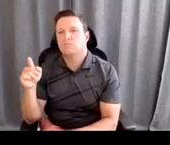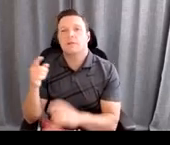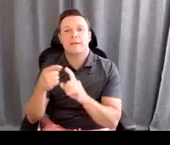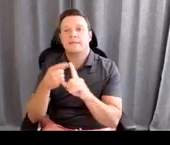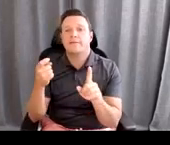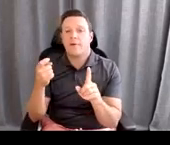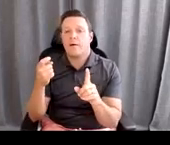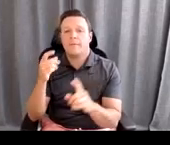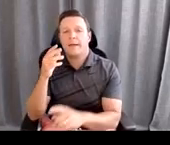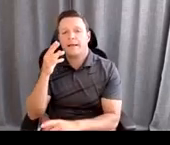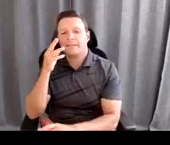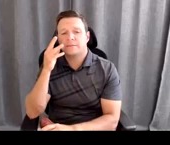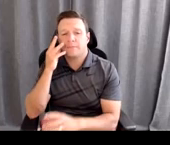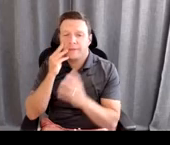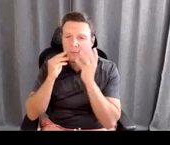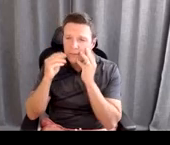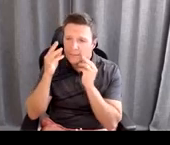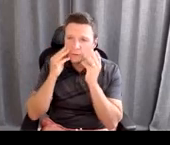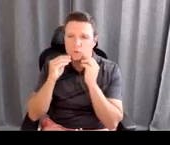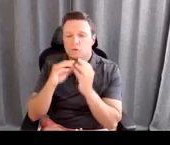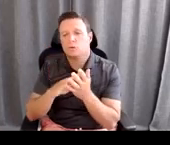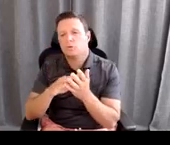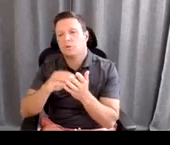sort of learning bubble.